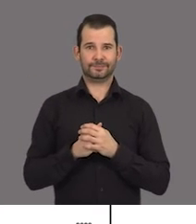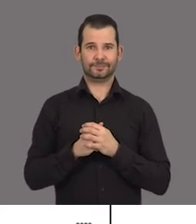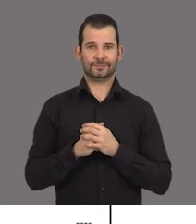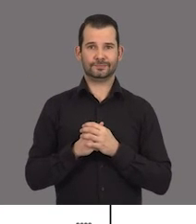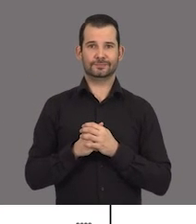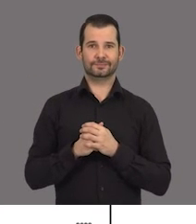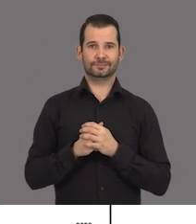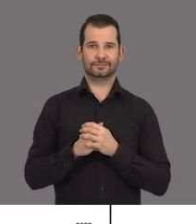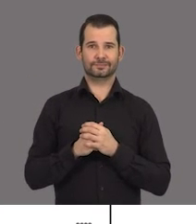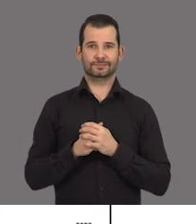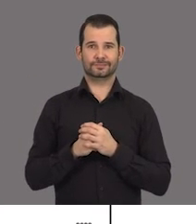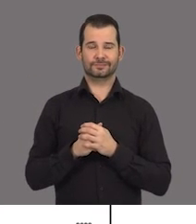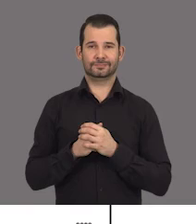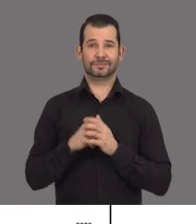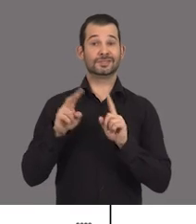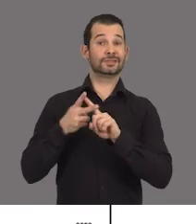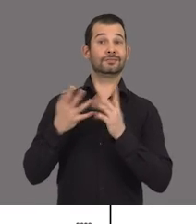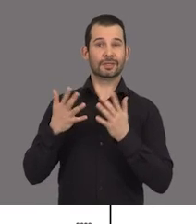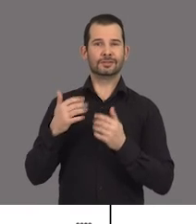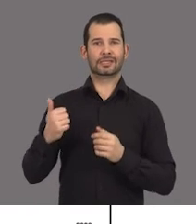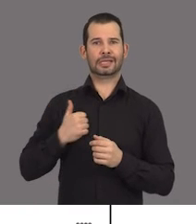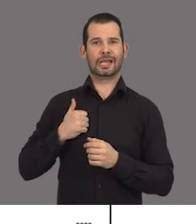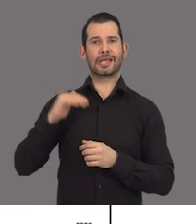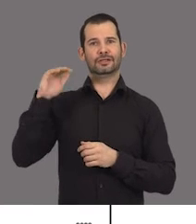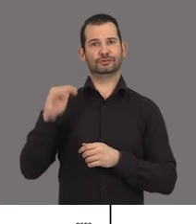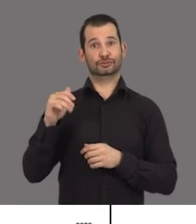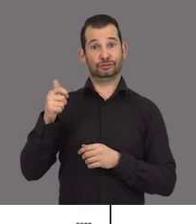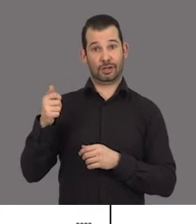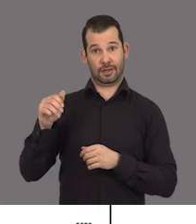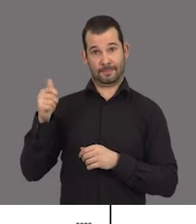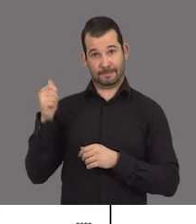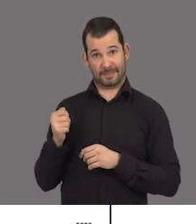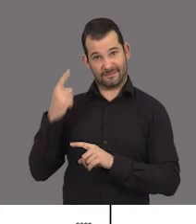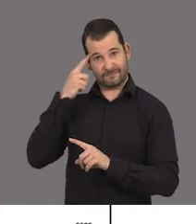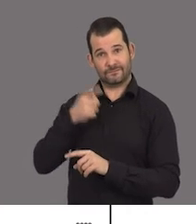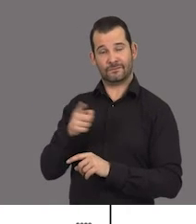The second is the Canada child benefit for Indigenous Peoples form.